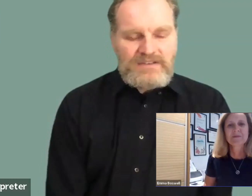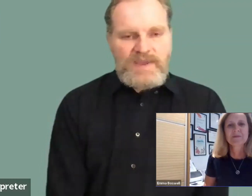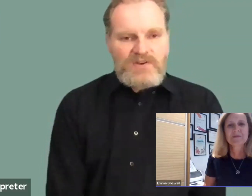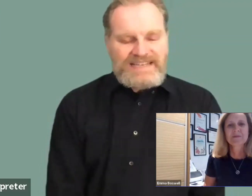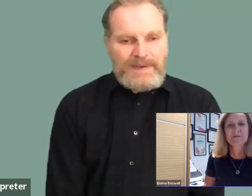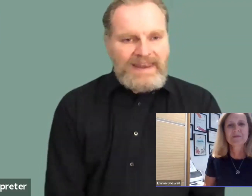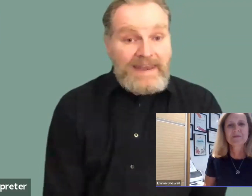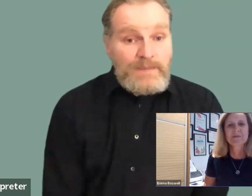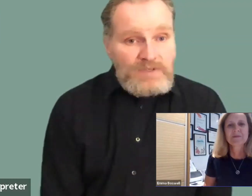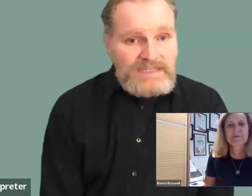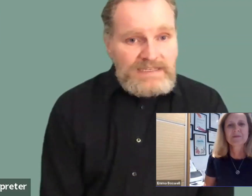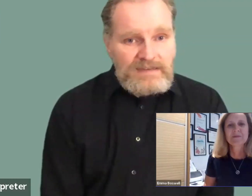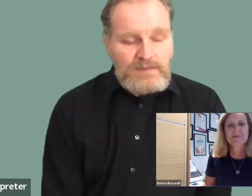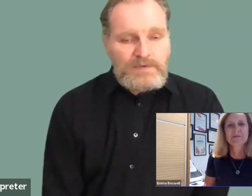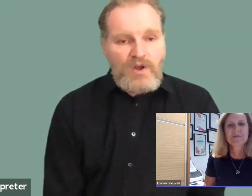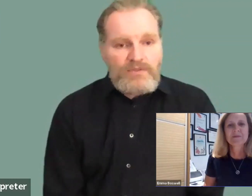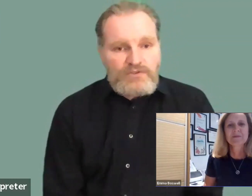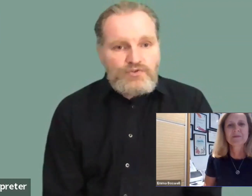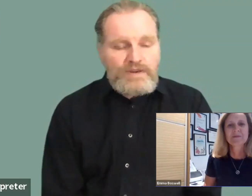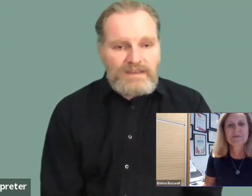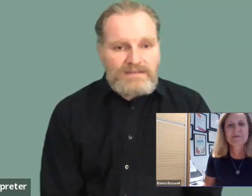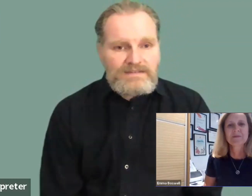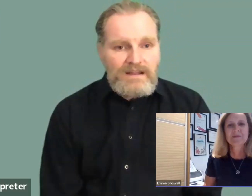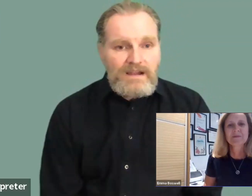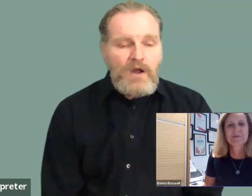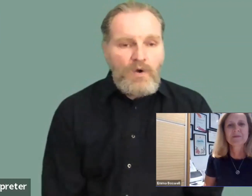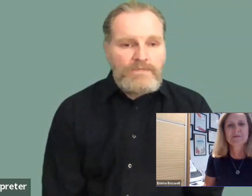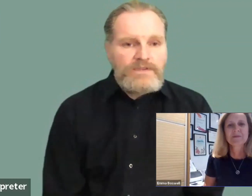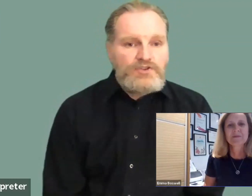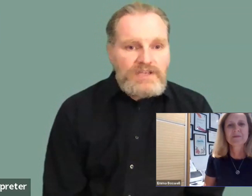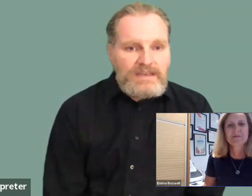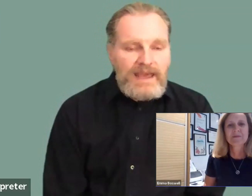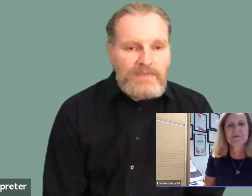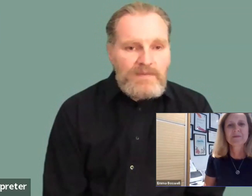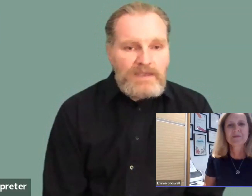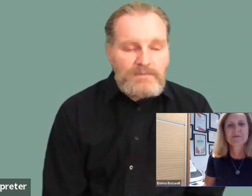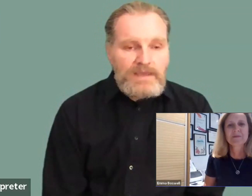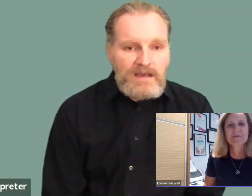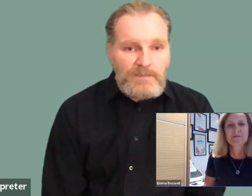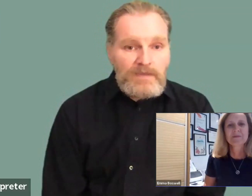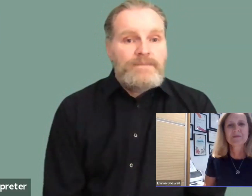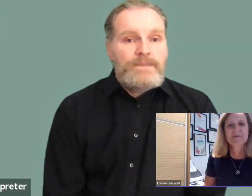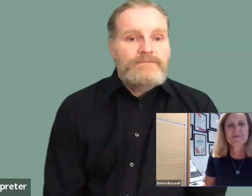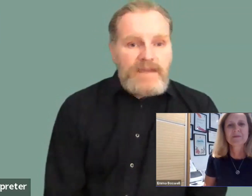so I can't explain it in any more detail, but on the strings of the gene and how they're made up,